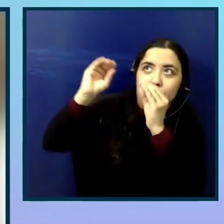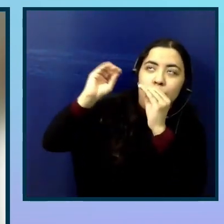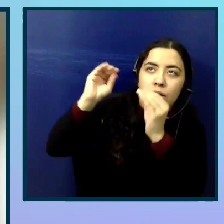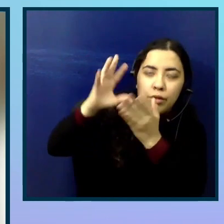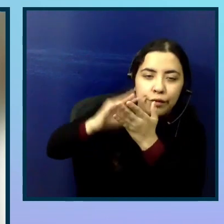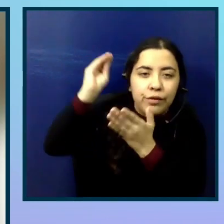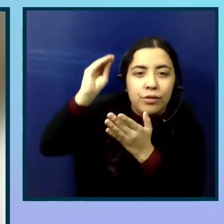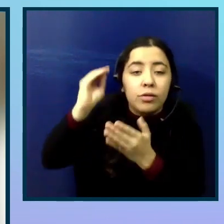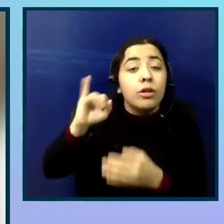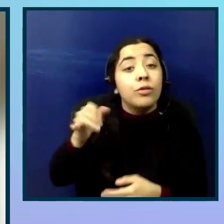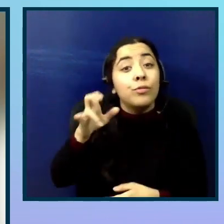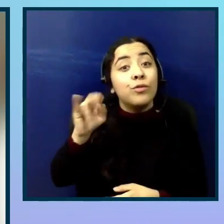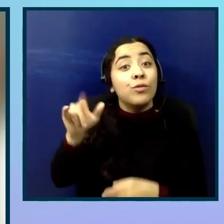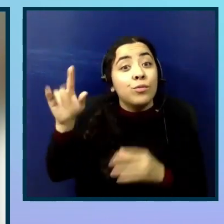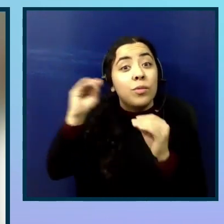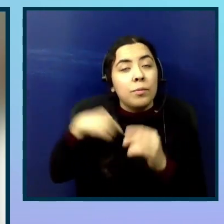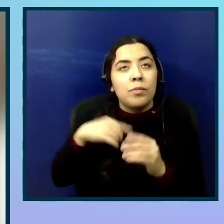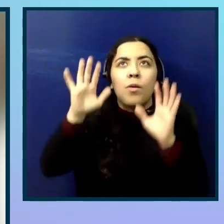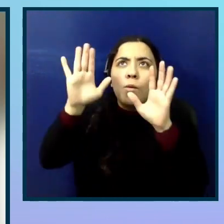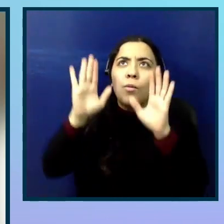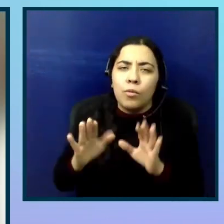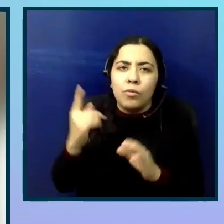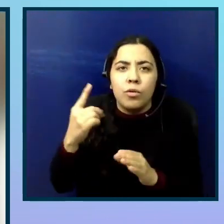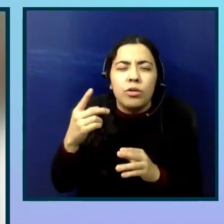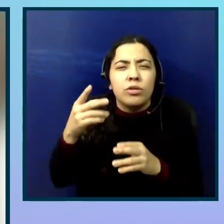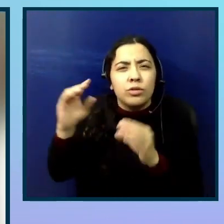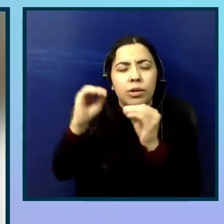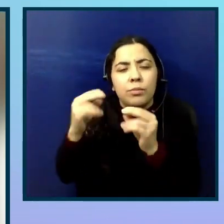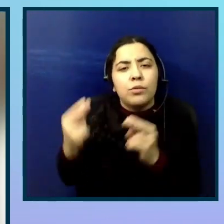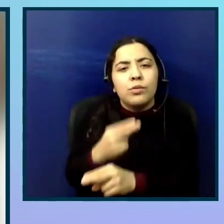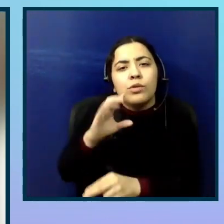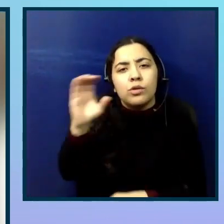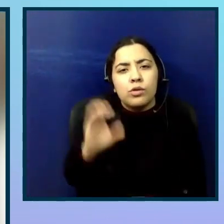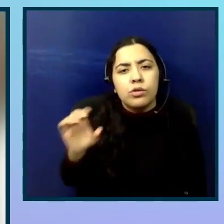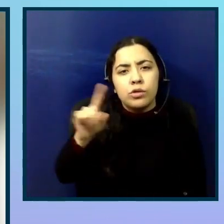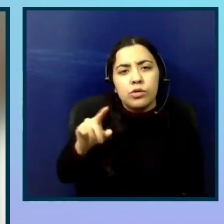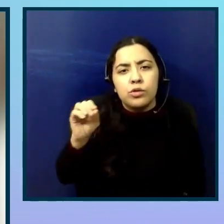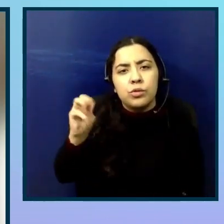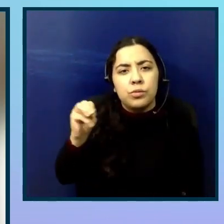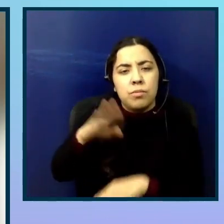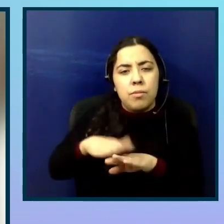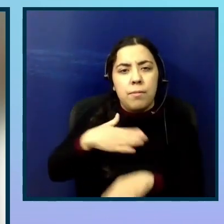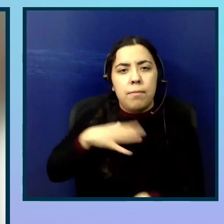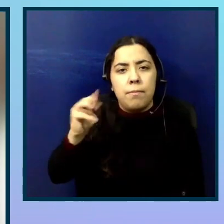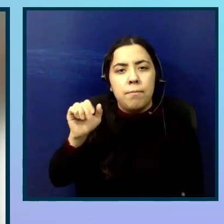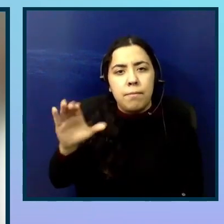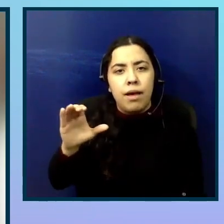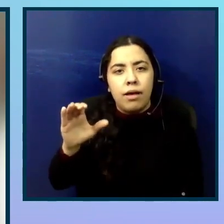which I absolutely loved. And he taught me to use Zoom on my Mac. He taught me to use the magnifier,